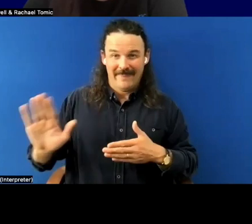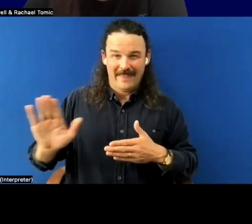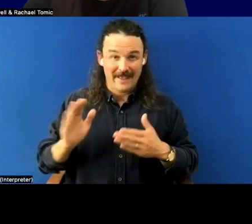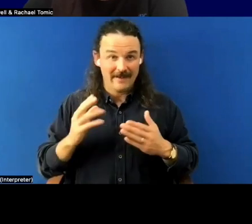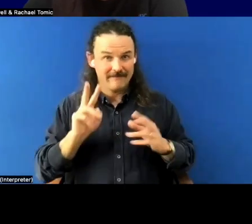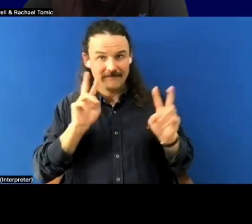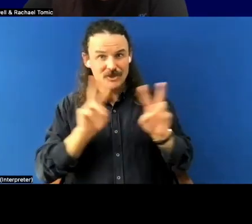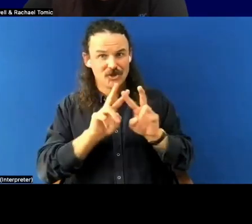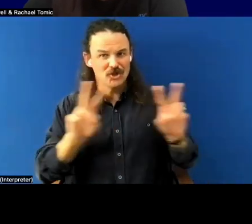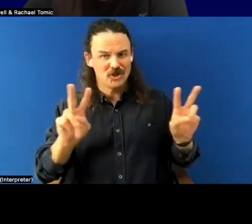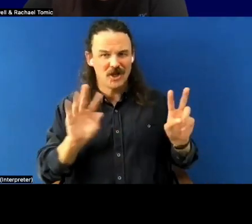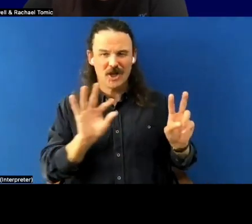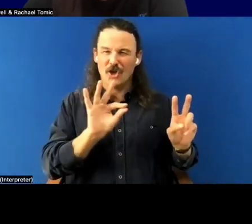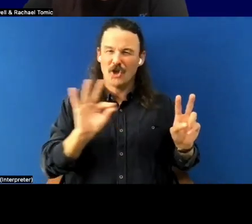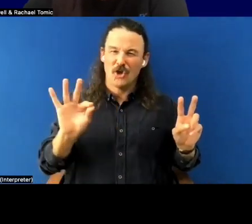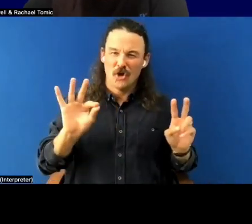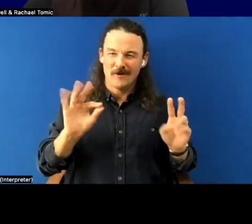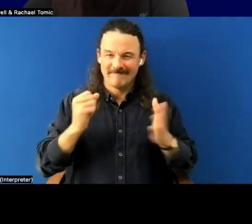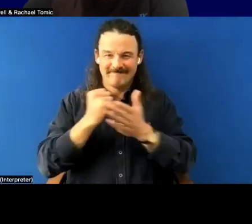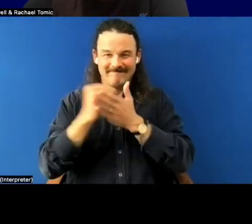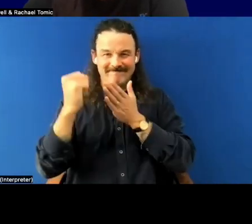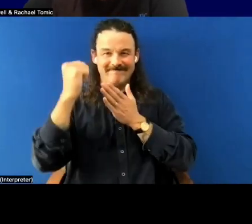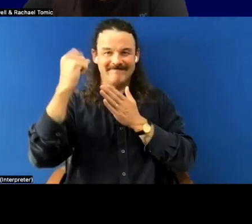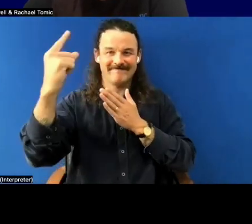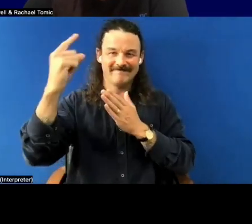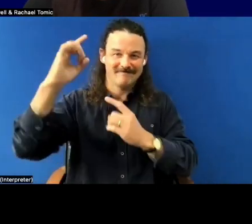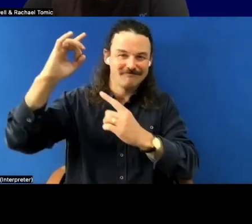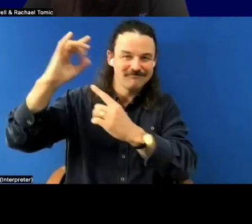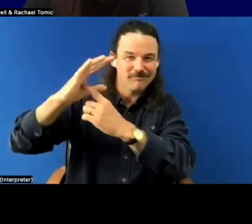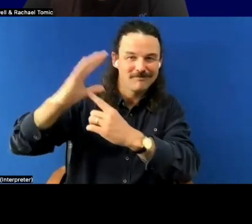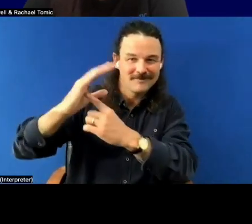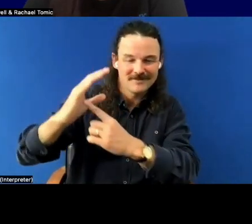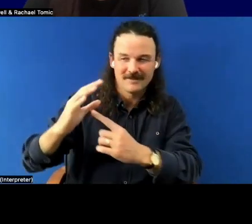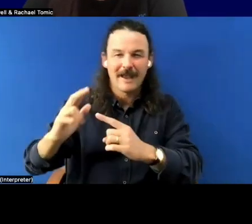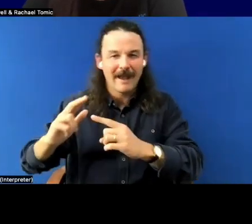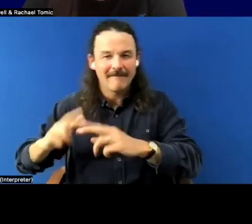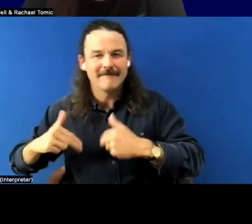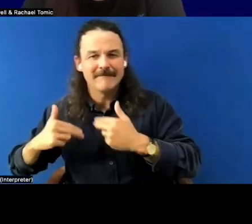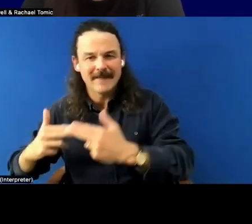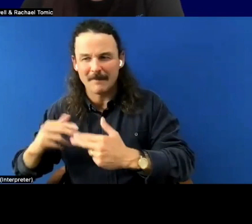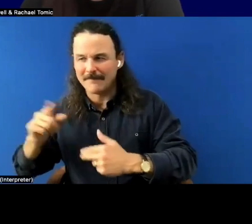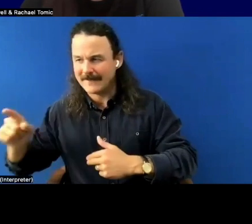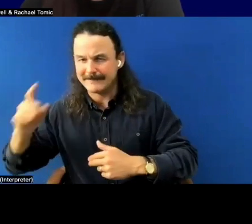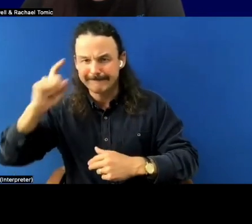thing that gets flagged by families. As health professionals working in early